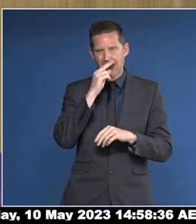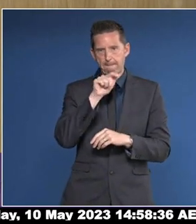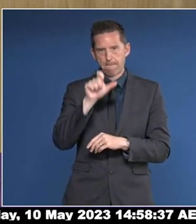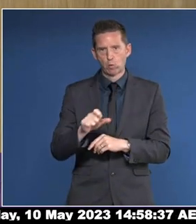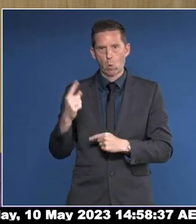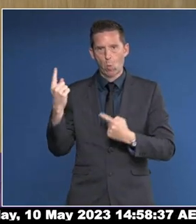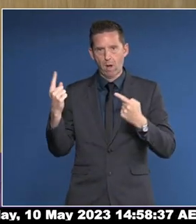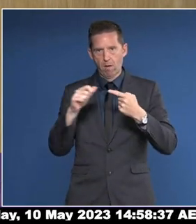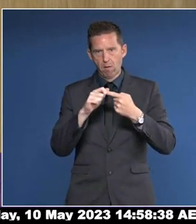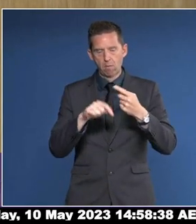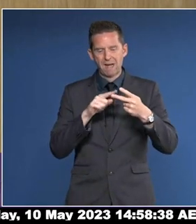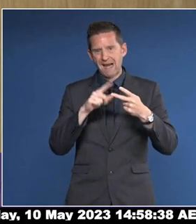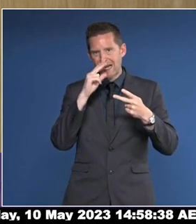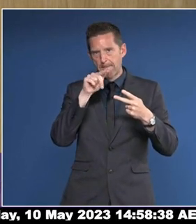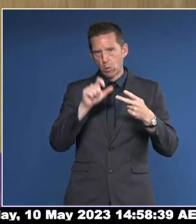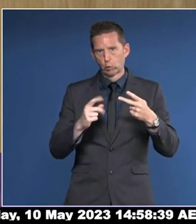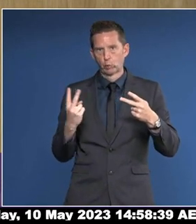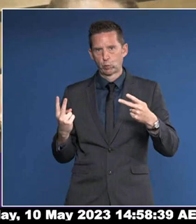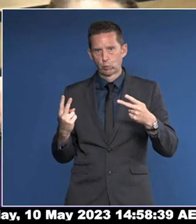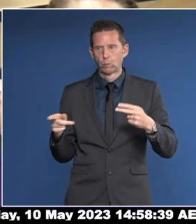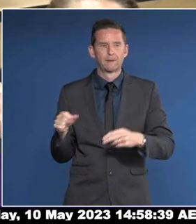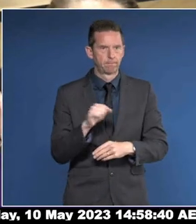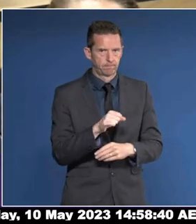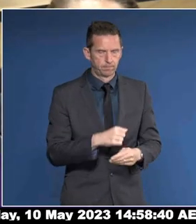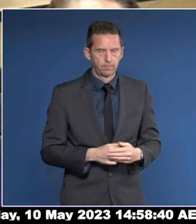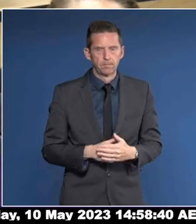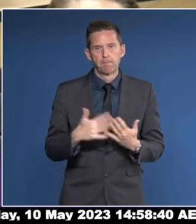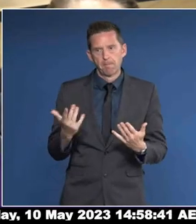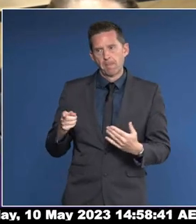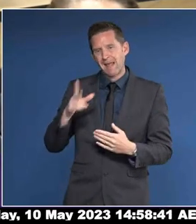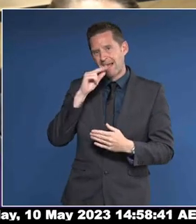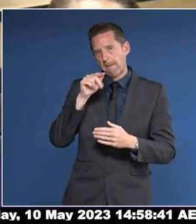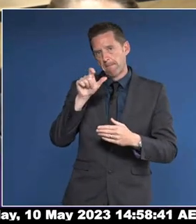2. MR TRACEY: Yes. MS MAHONY: And you understand that Young Person 1 is referred to